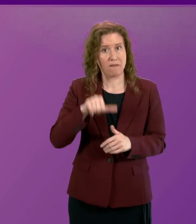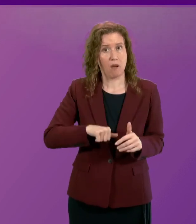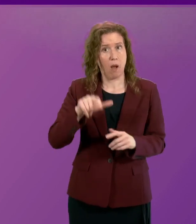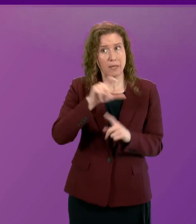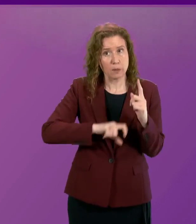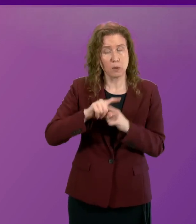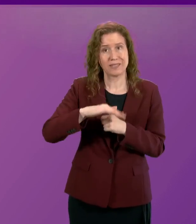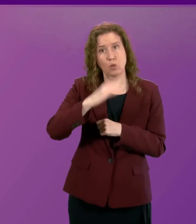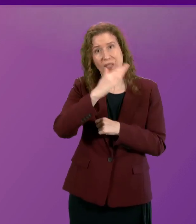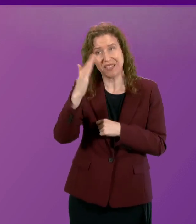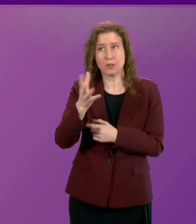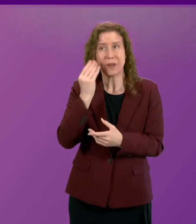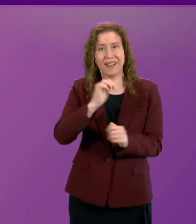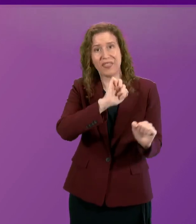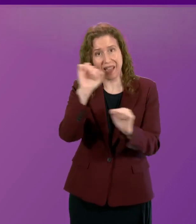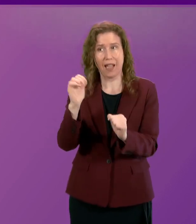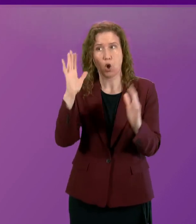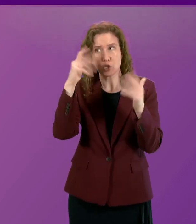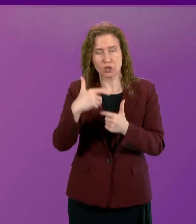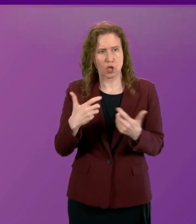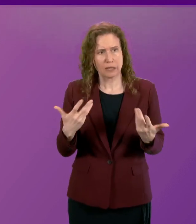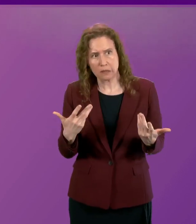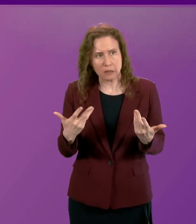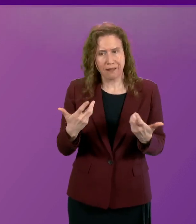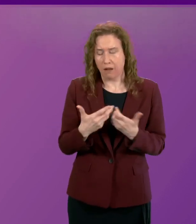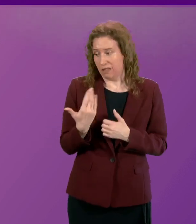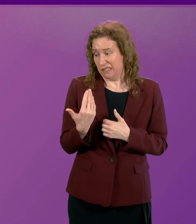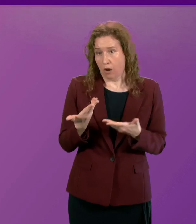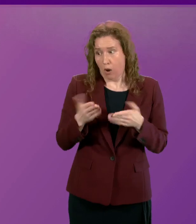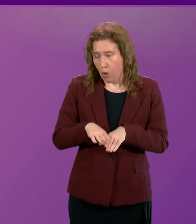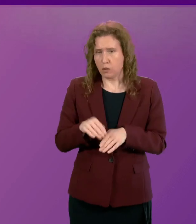the north-east to hear their concerns about how that latest closure will affect them?